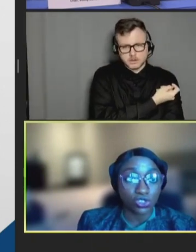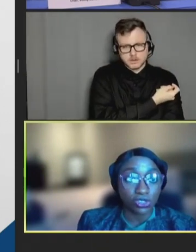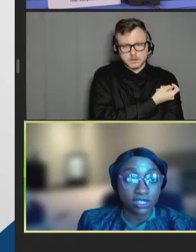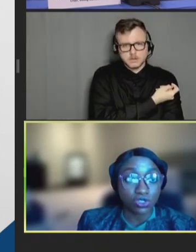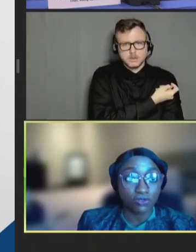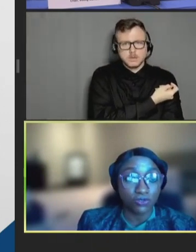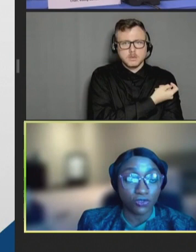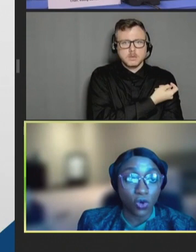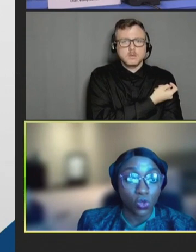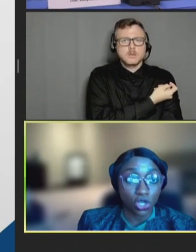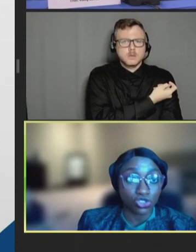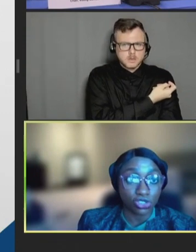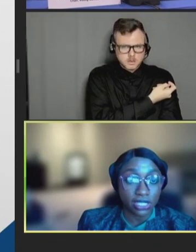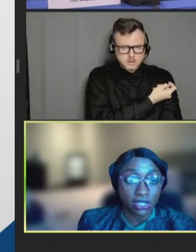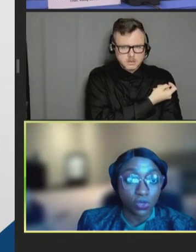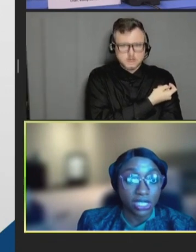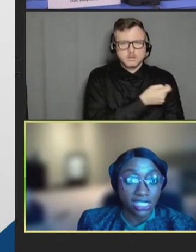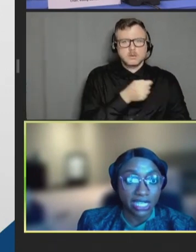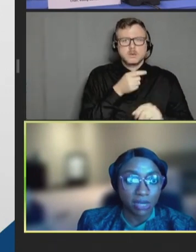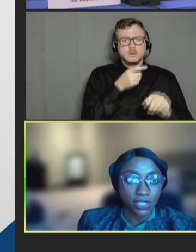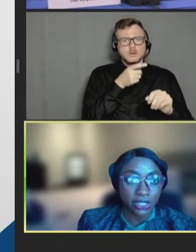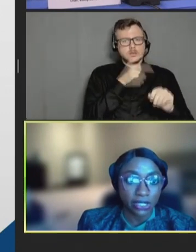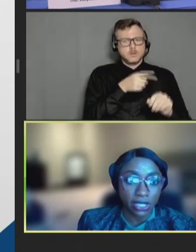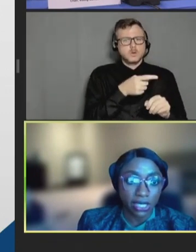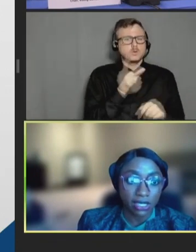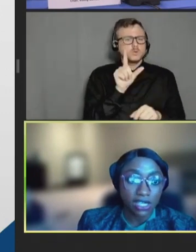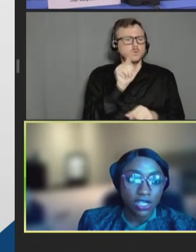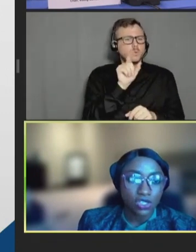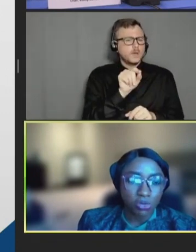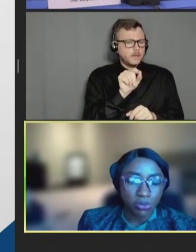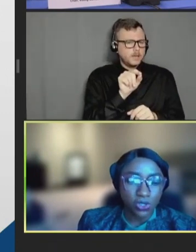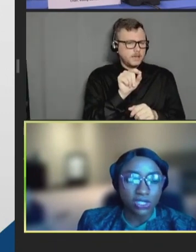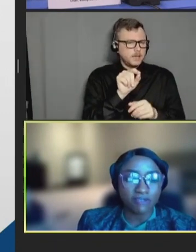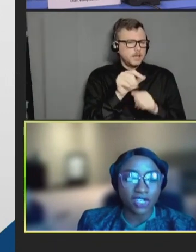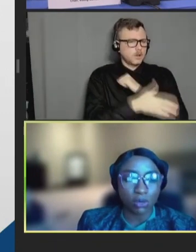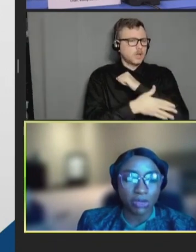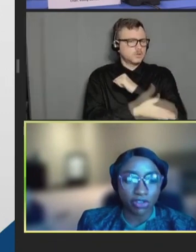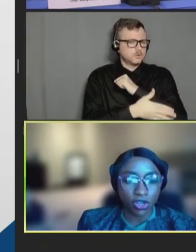countries -- these focal countries, the 20 that I mentioned earlier, to be able to develop their